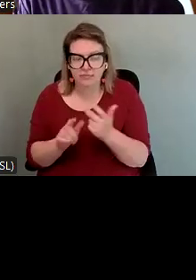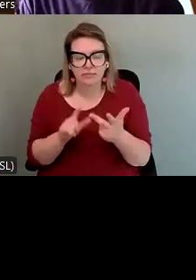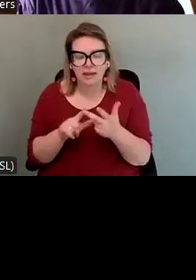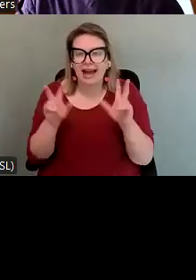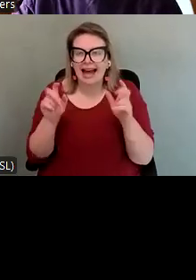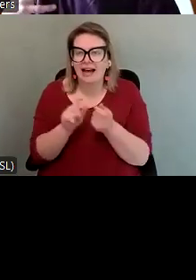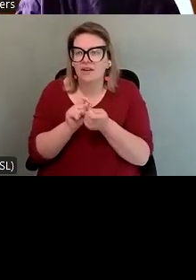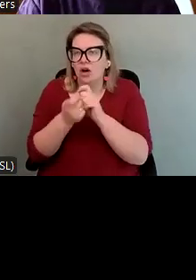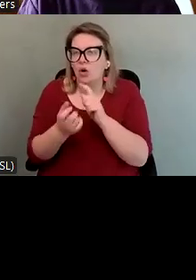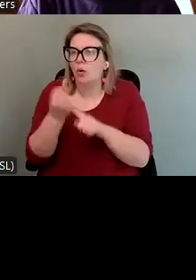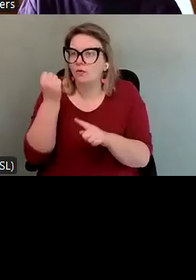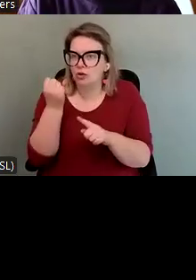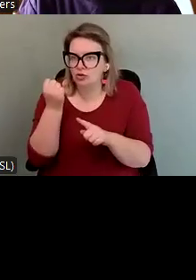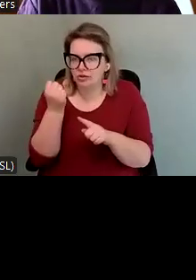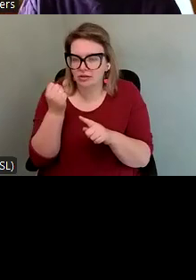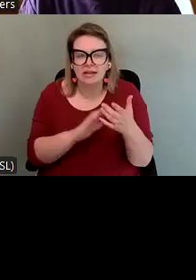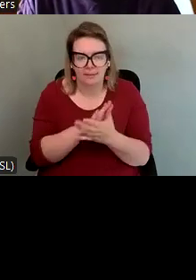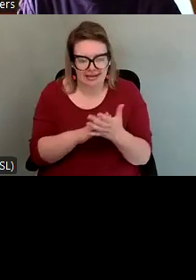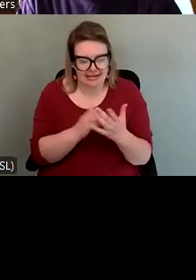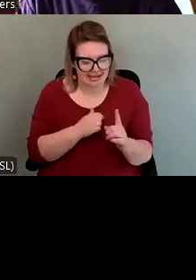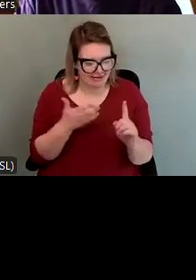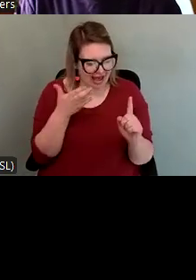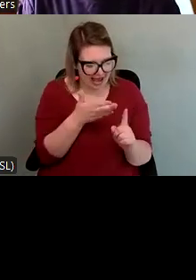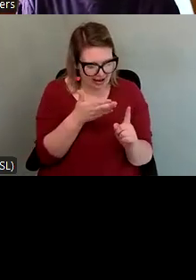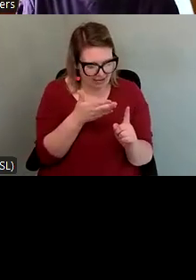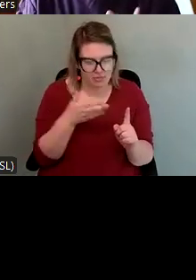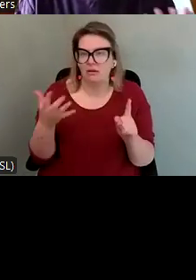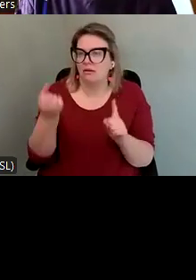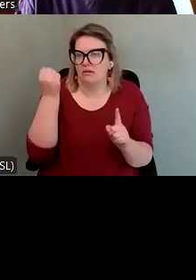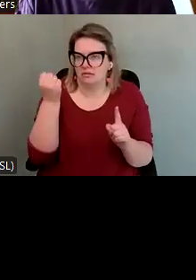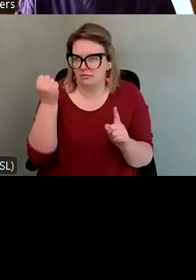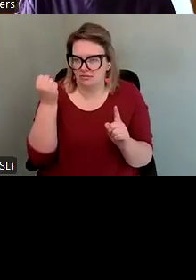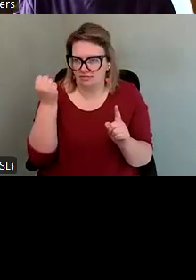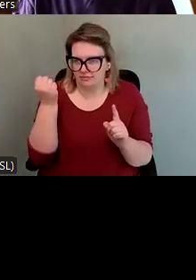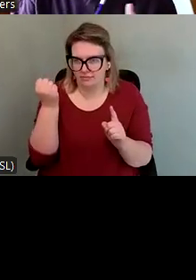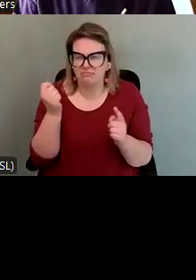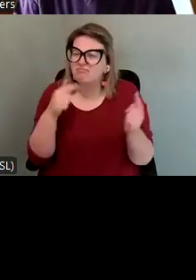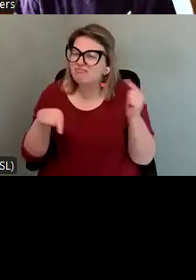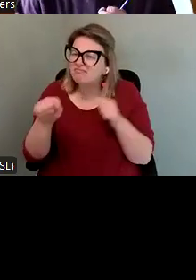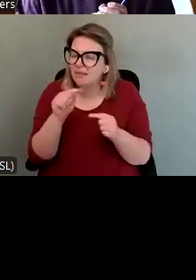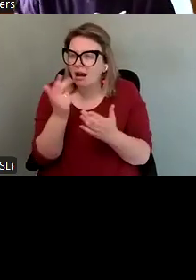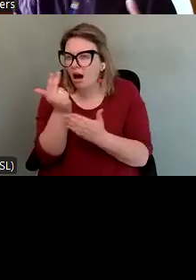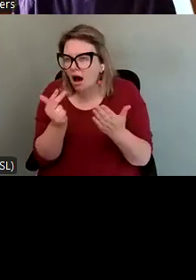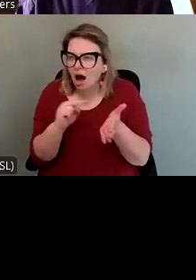That's when an objective has been completed. As cultural organizations, we have many objectives